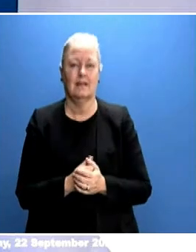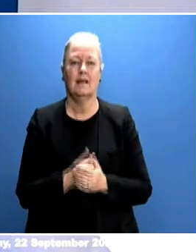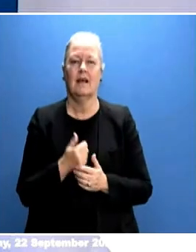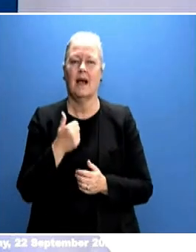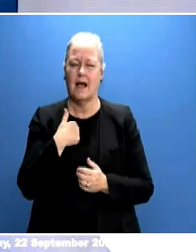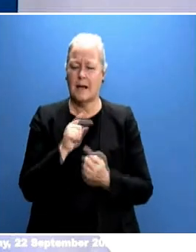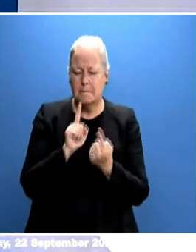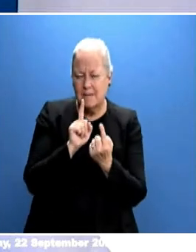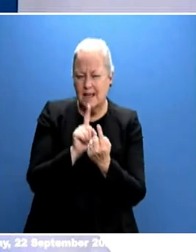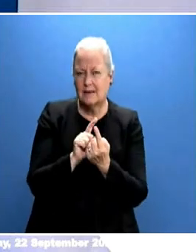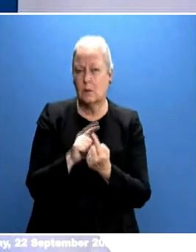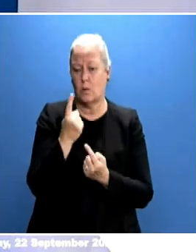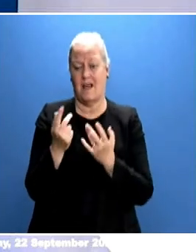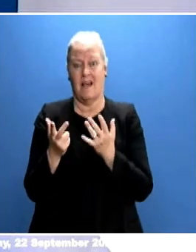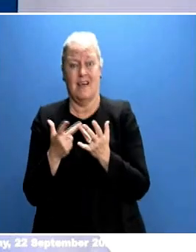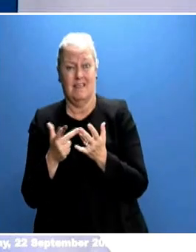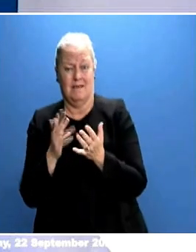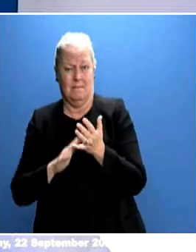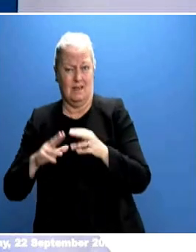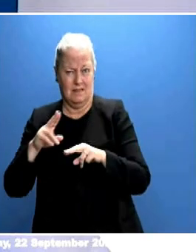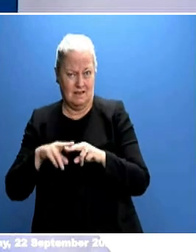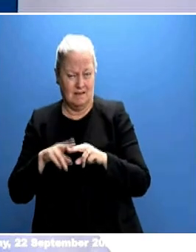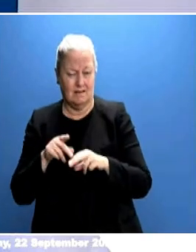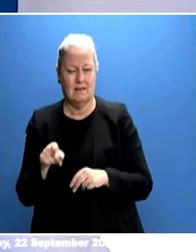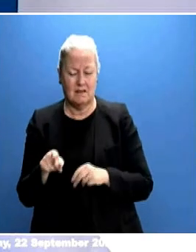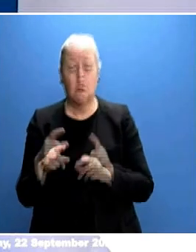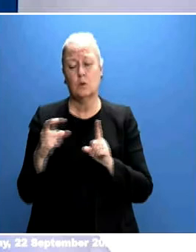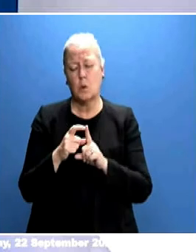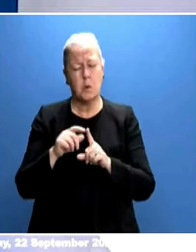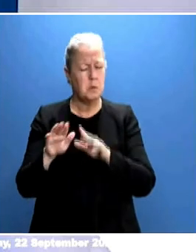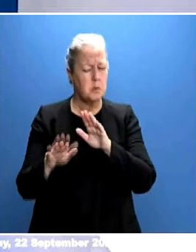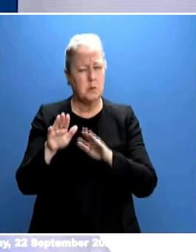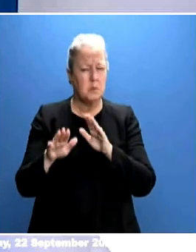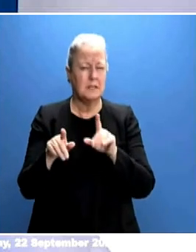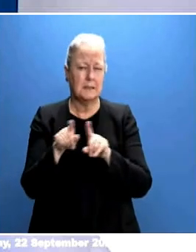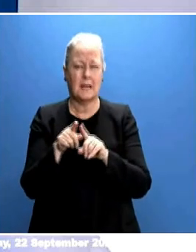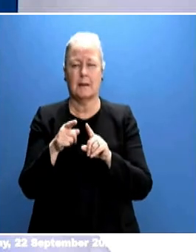I met one other parent with a daughter around the same age as Megan.